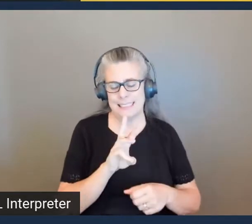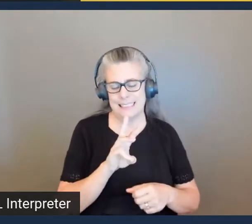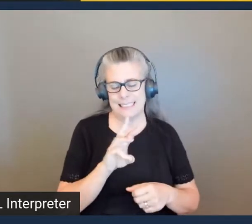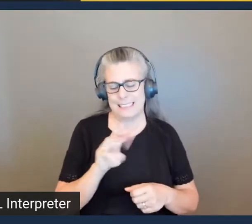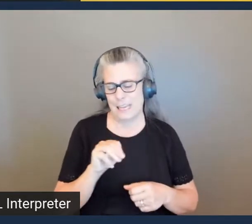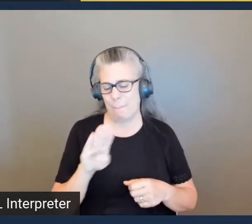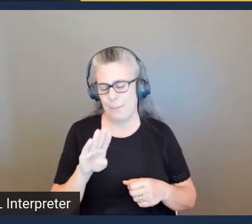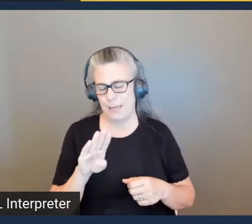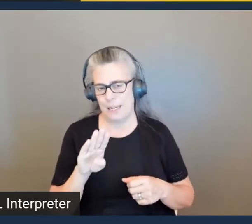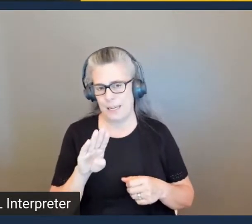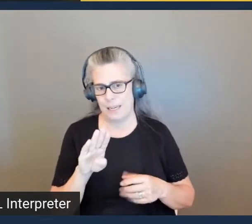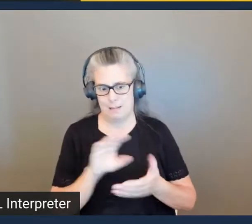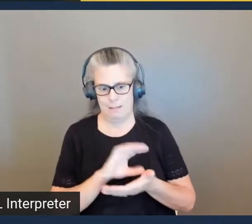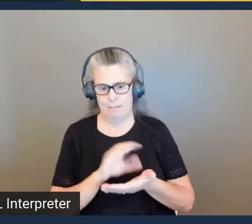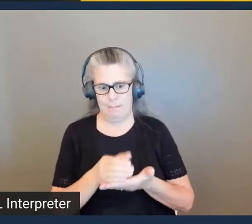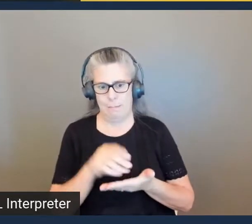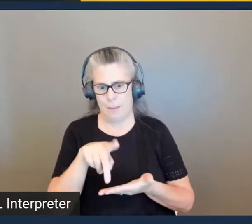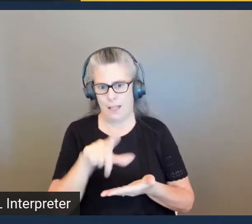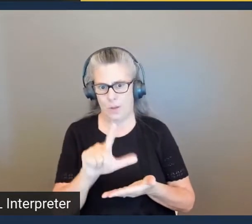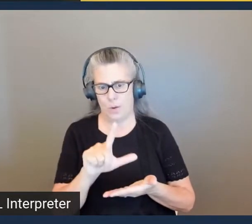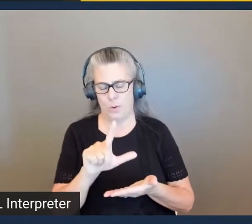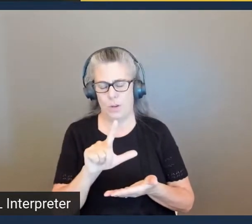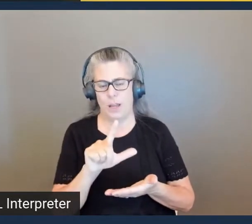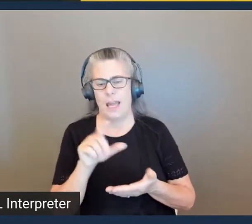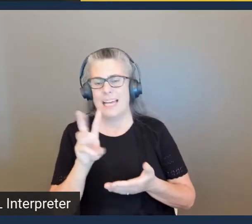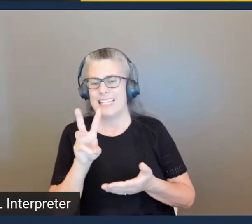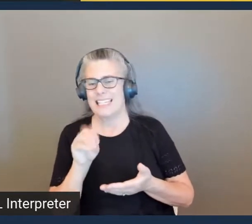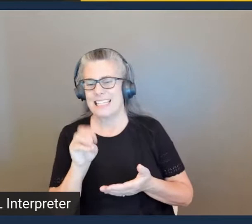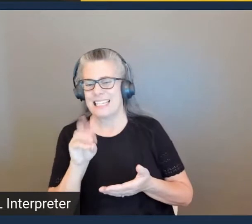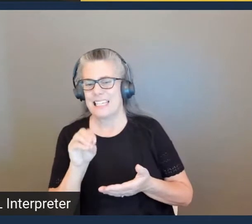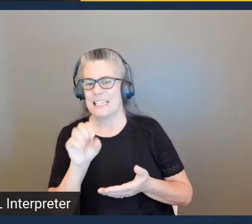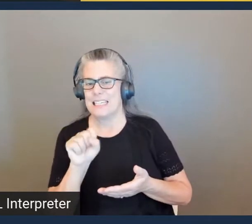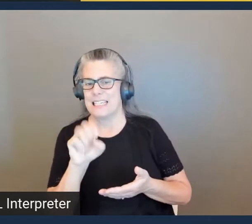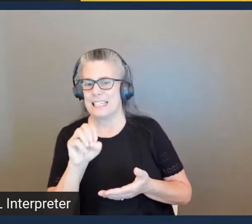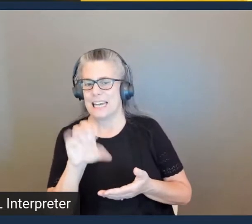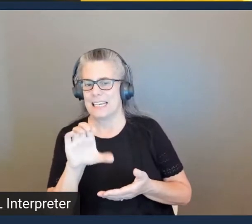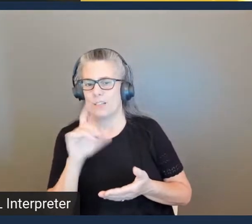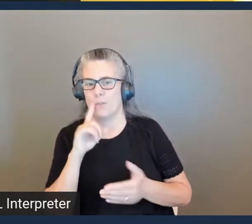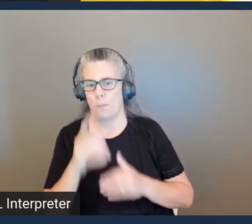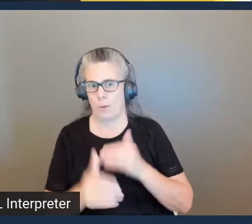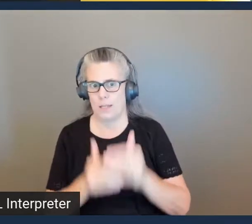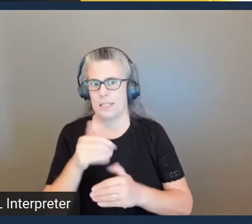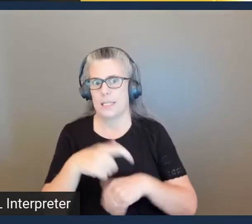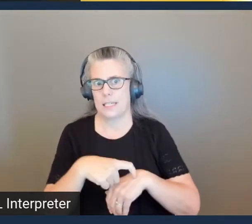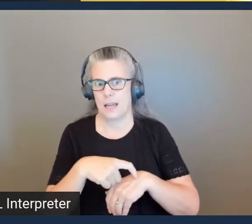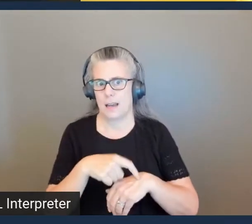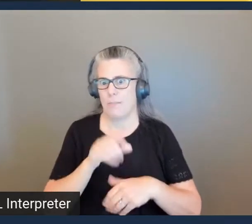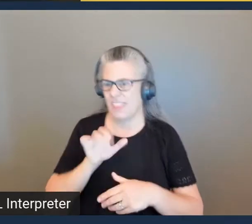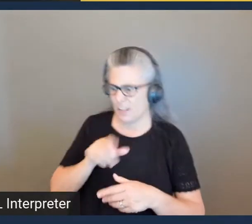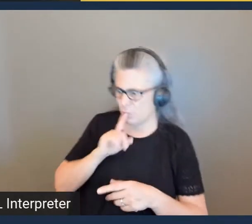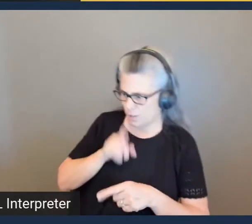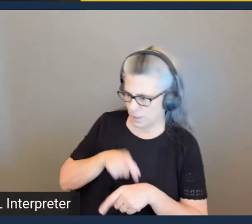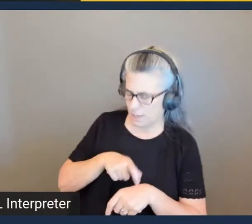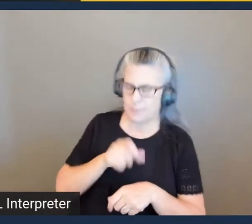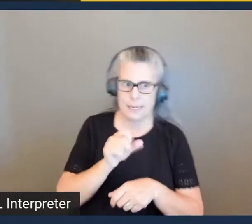And about 60 seconds for the processing time for those are yeah. - Correct, that's a real time? Yeah that's for real time. That's what I thought, man.